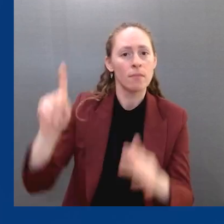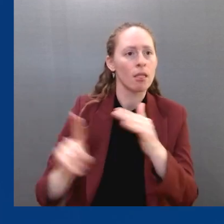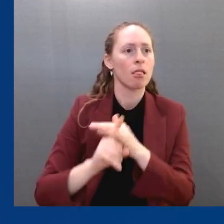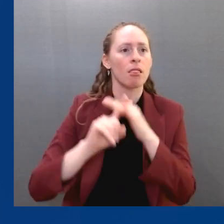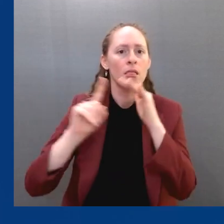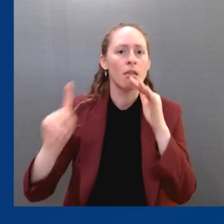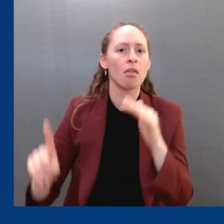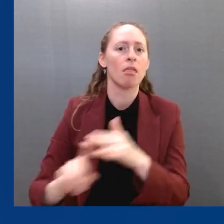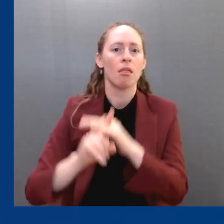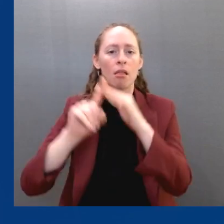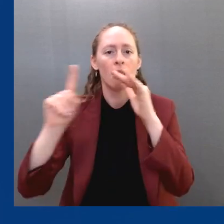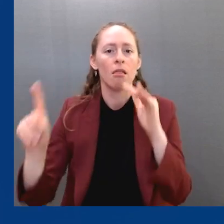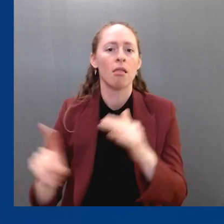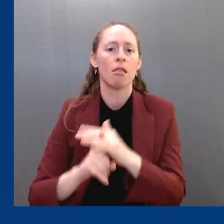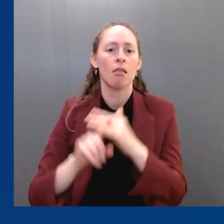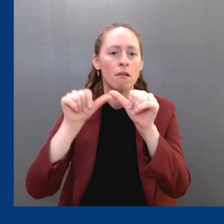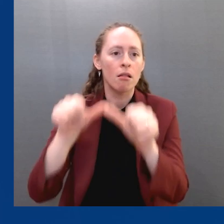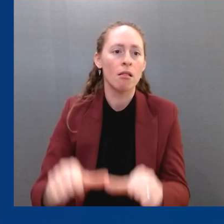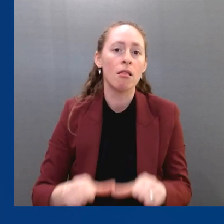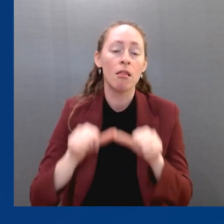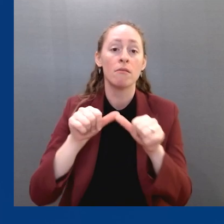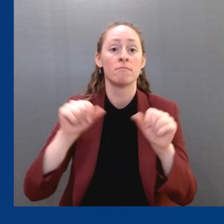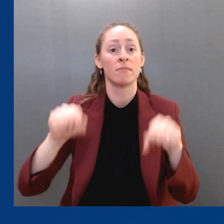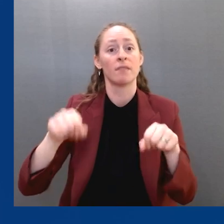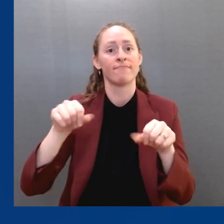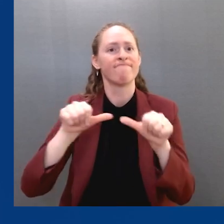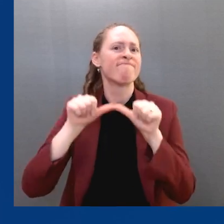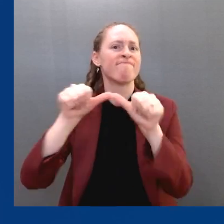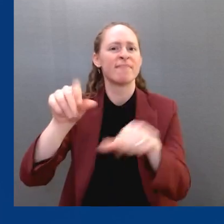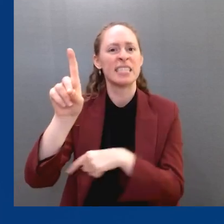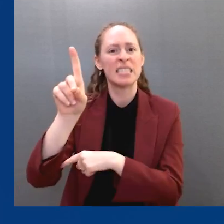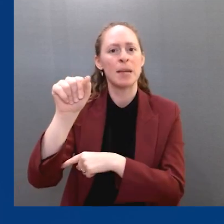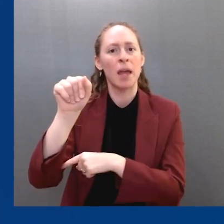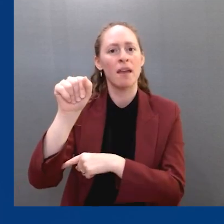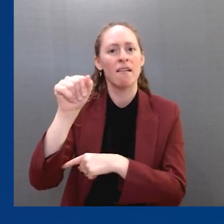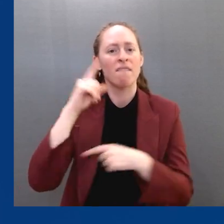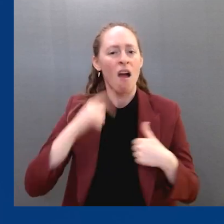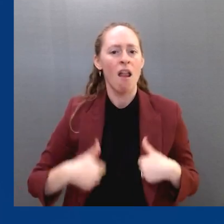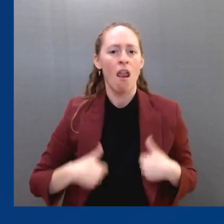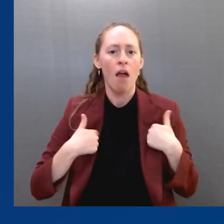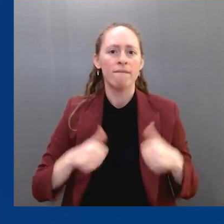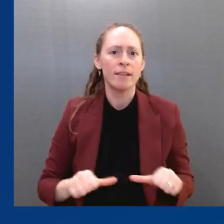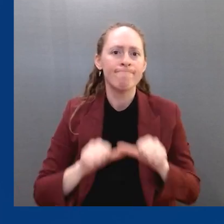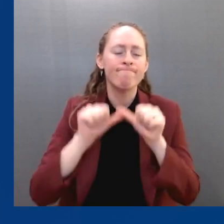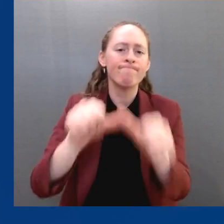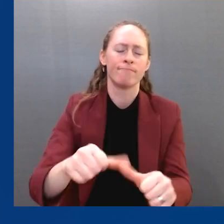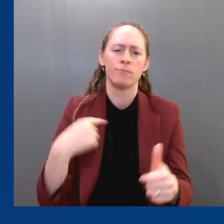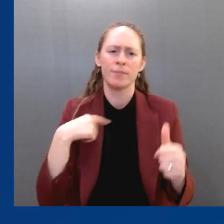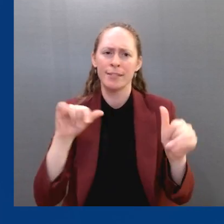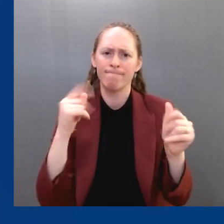So there is a variety of ways in which we are thinking about and trying to address long-covid. It continues to be an important problem.